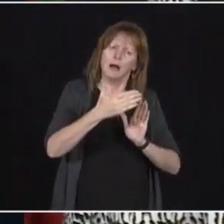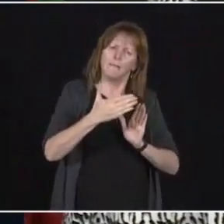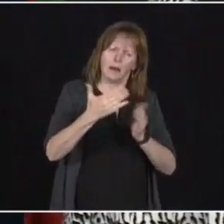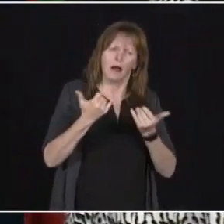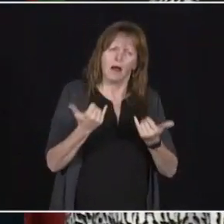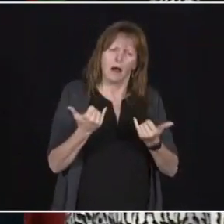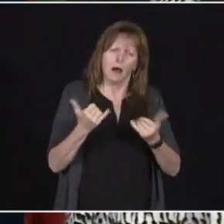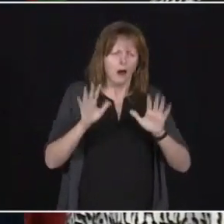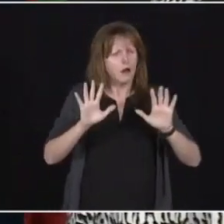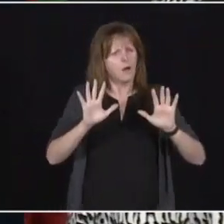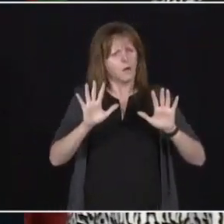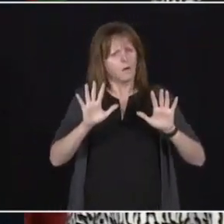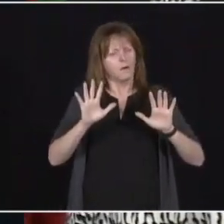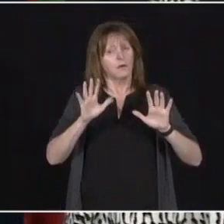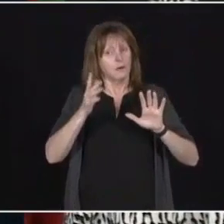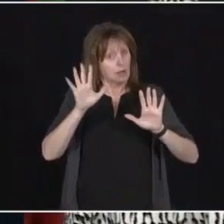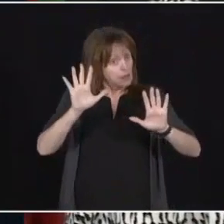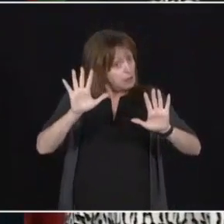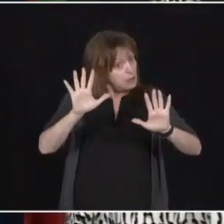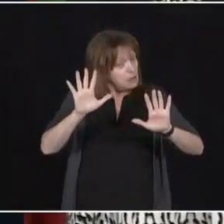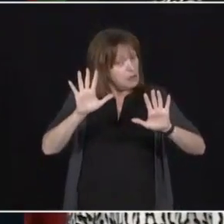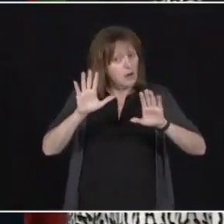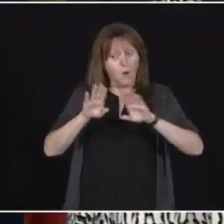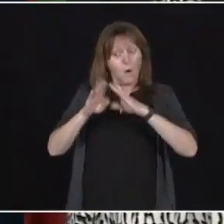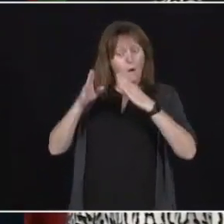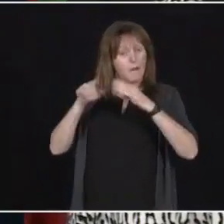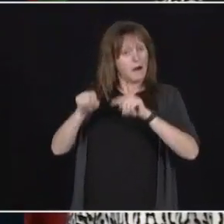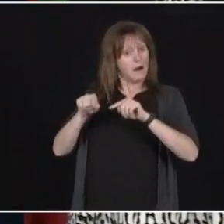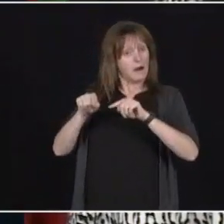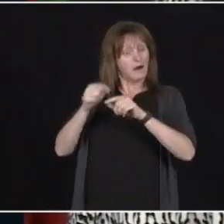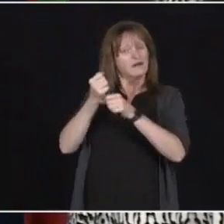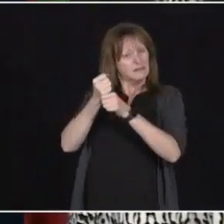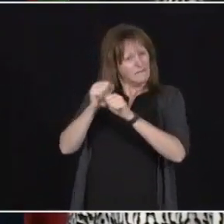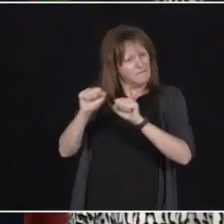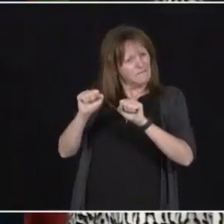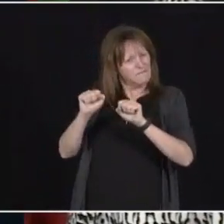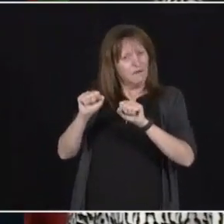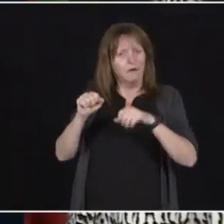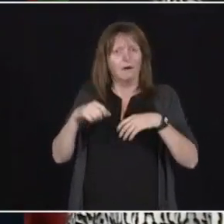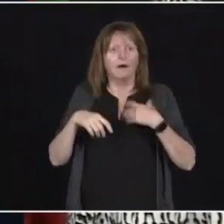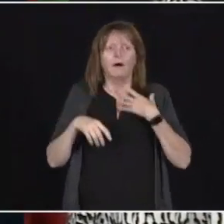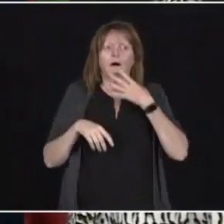about this virus is possible, so we must